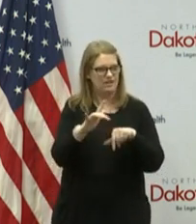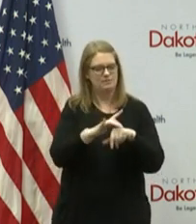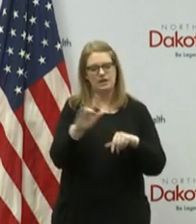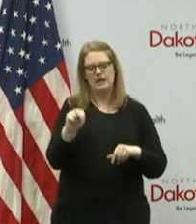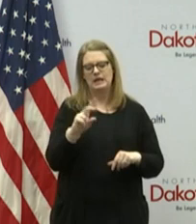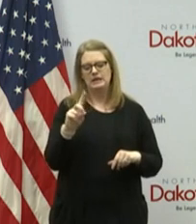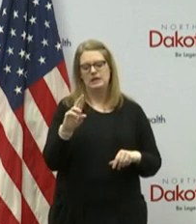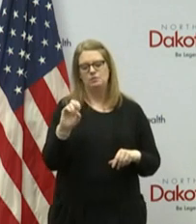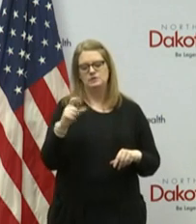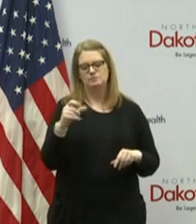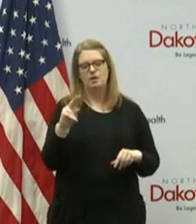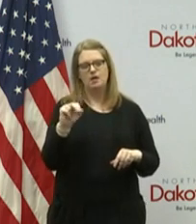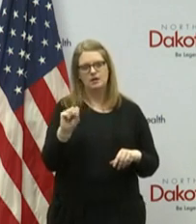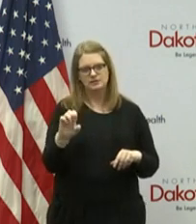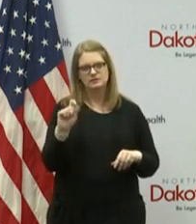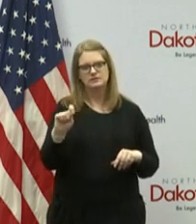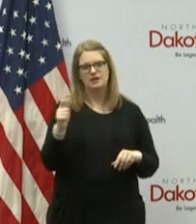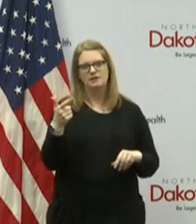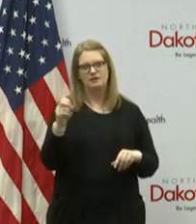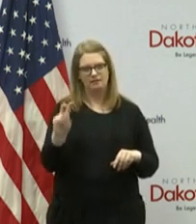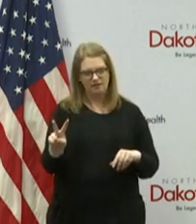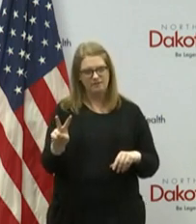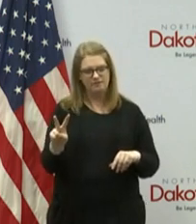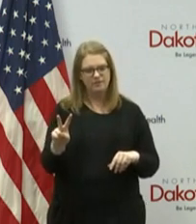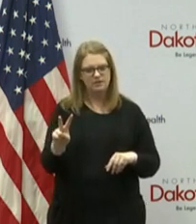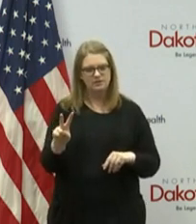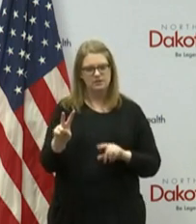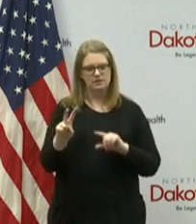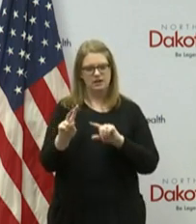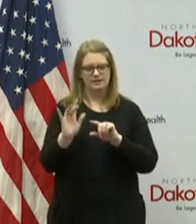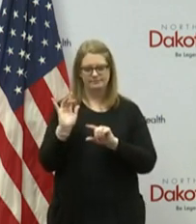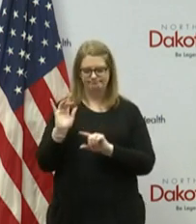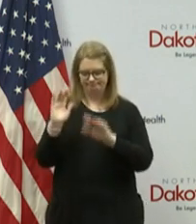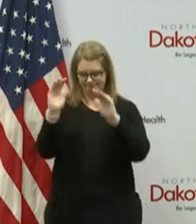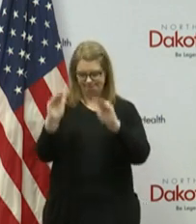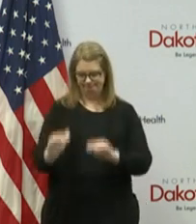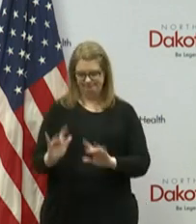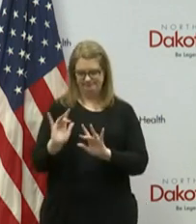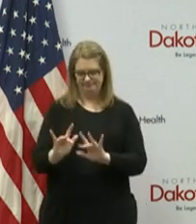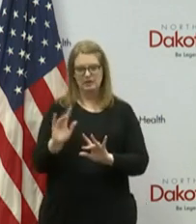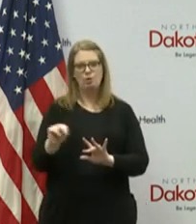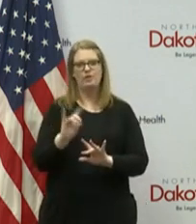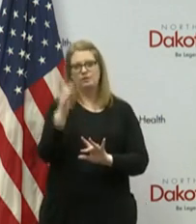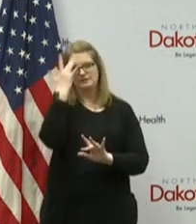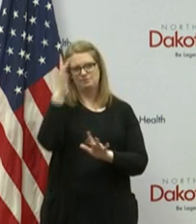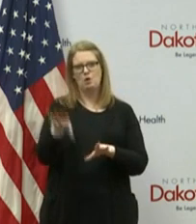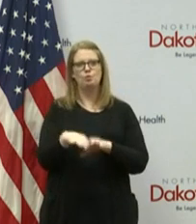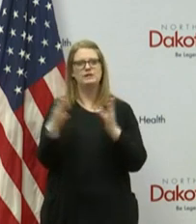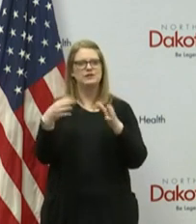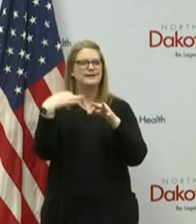ABOUT REOPENING, PLEASE CHECK OUT THE NORTH DAKOTA SMART GUIDELINES.